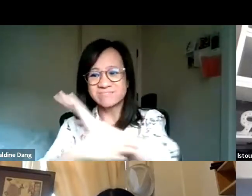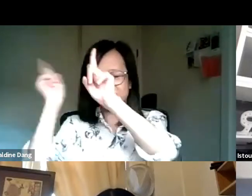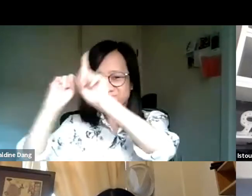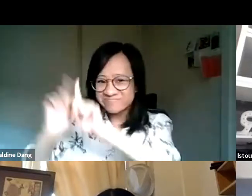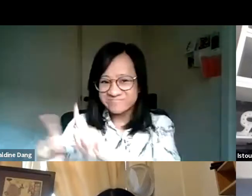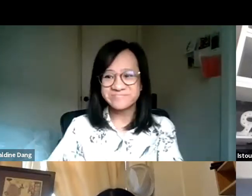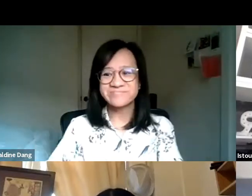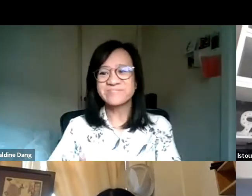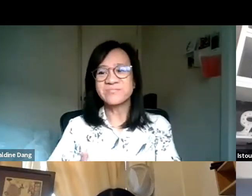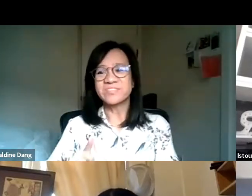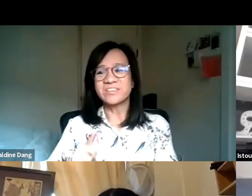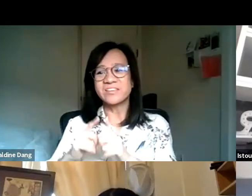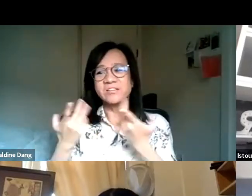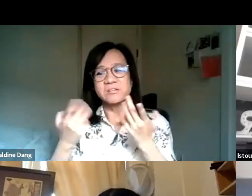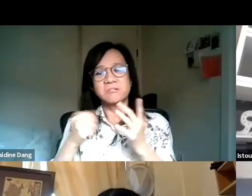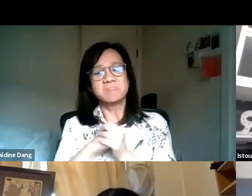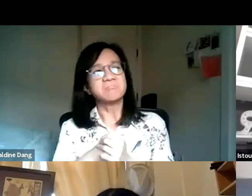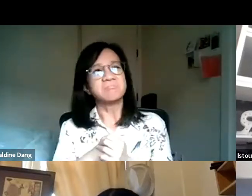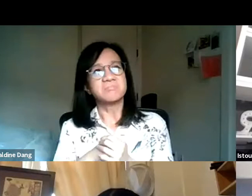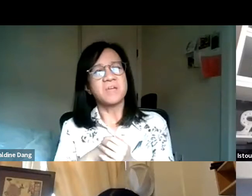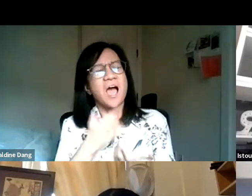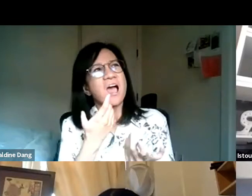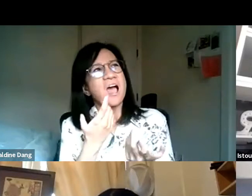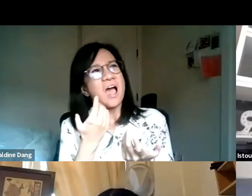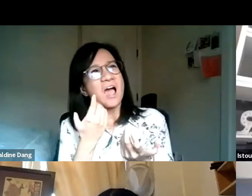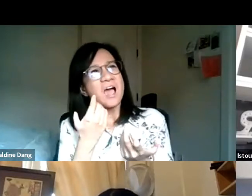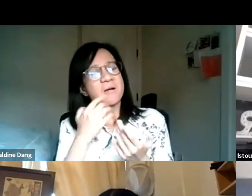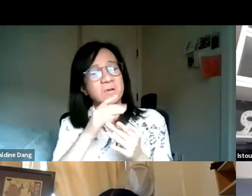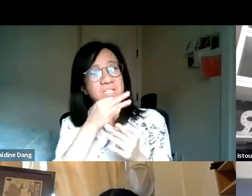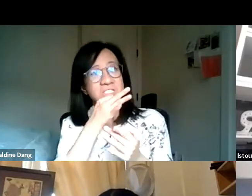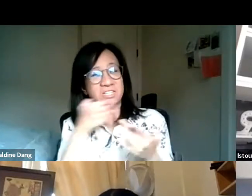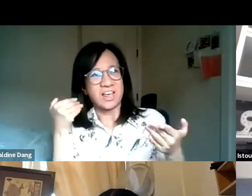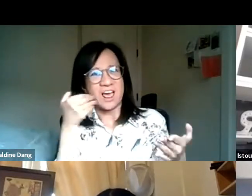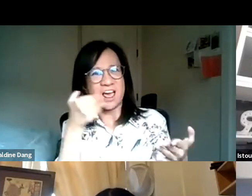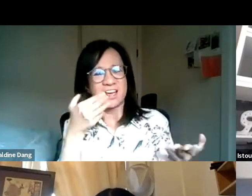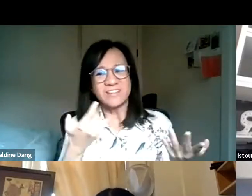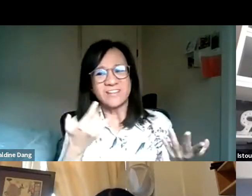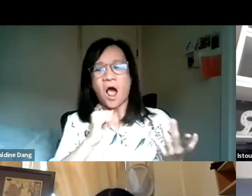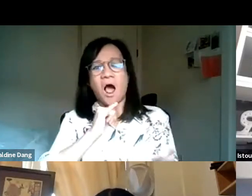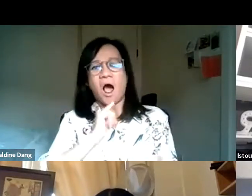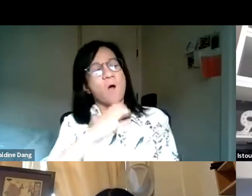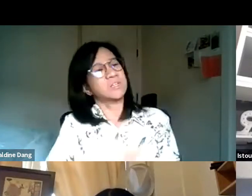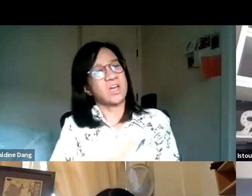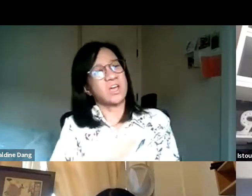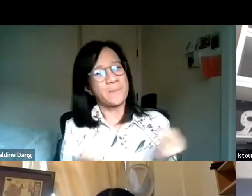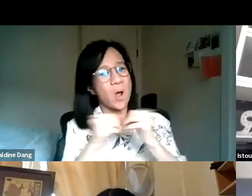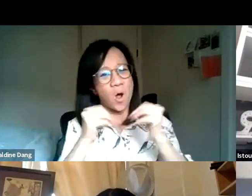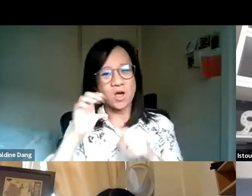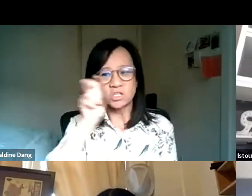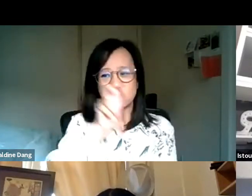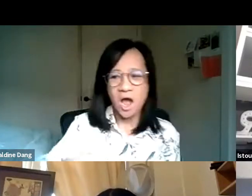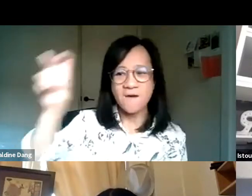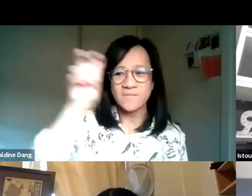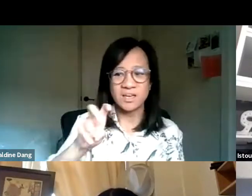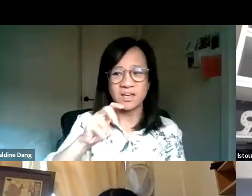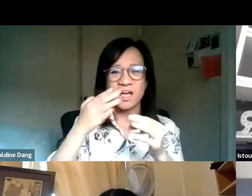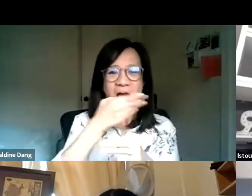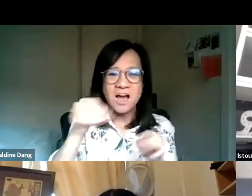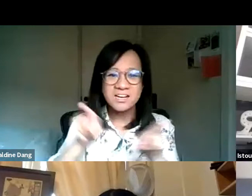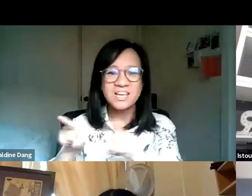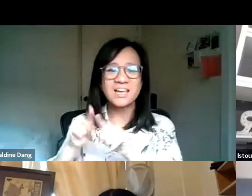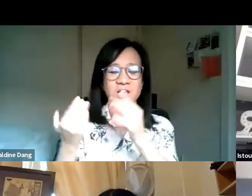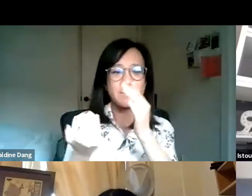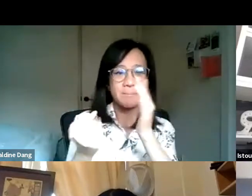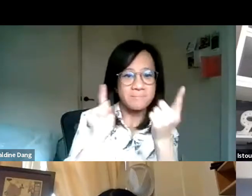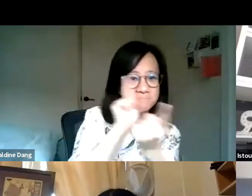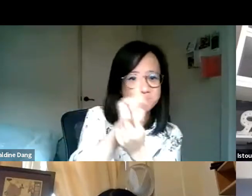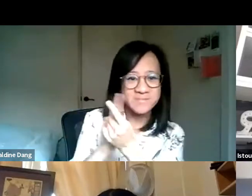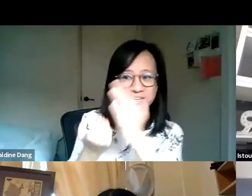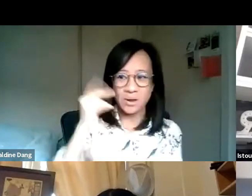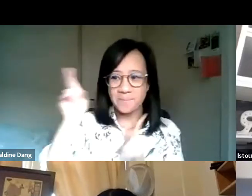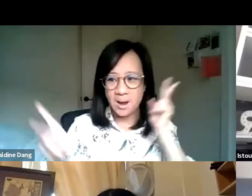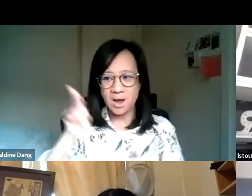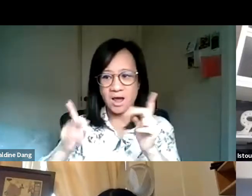states and different countries and gosh, I'm looking forward to having a chance to travel